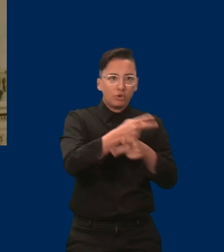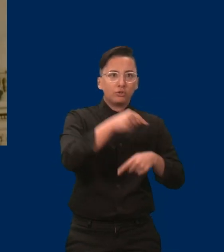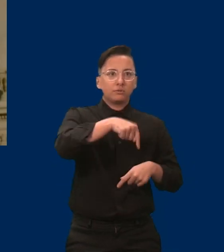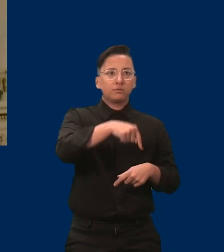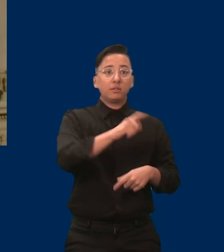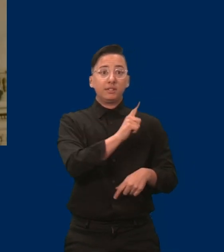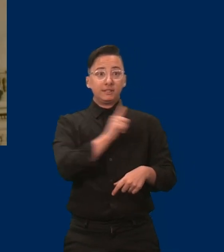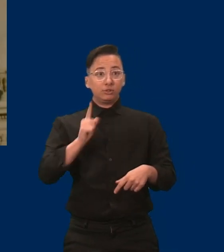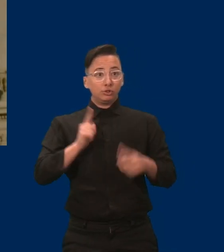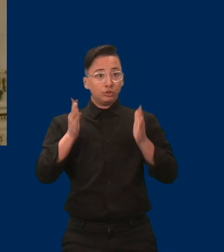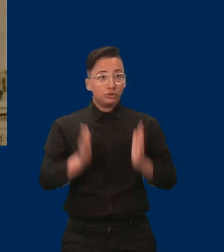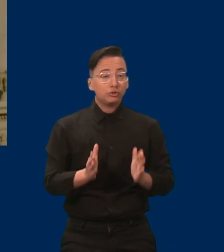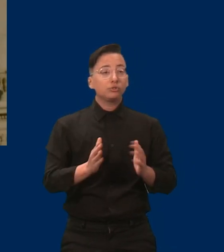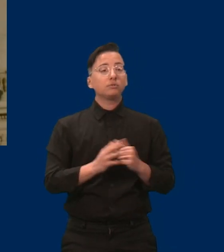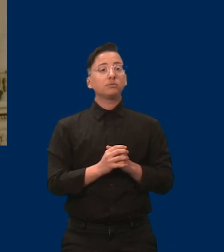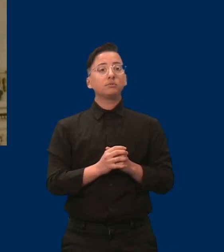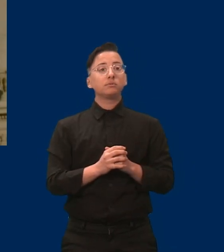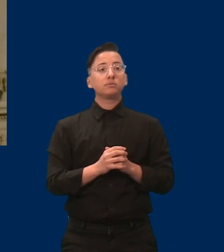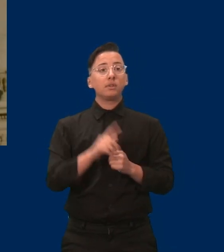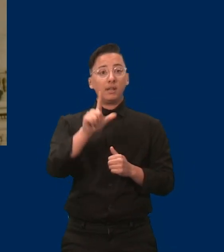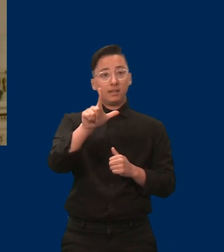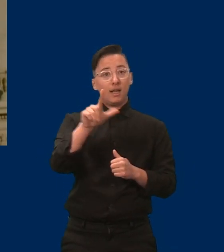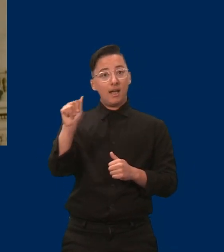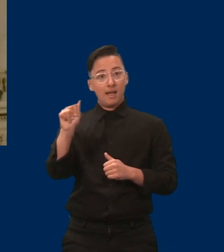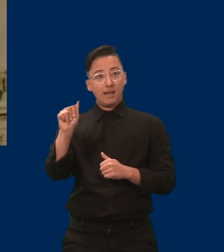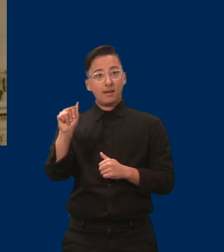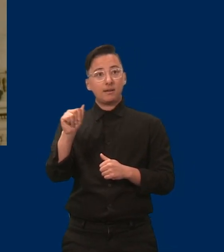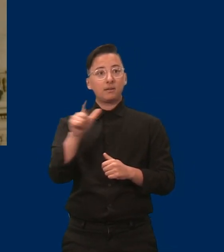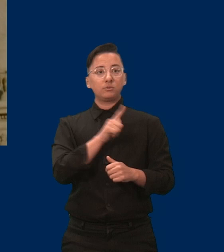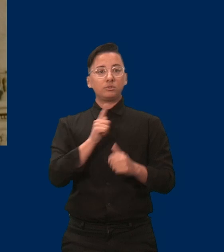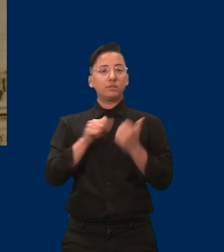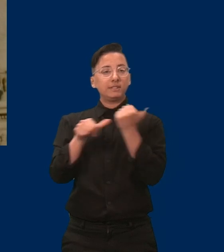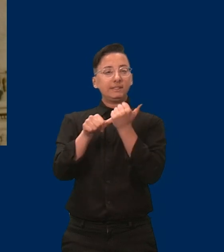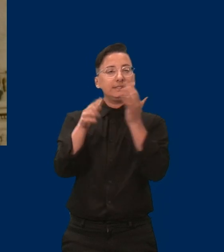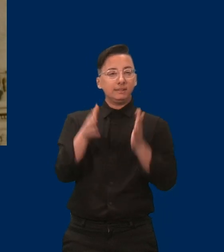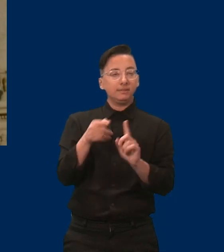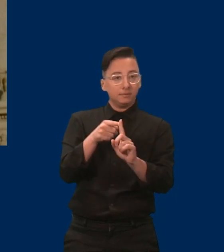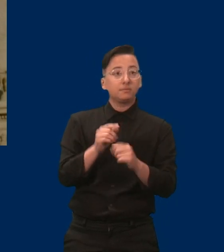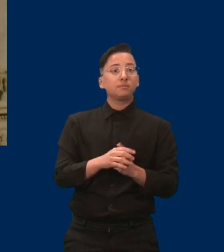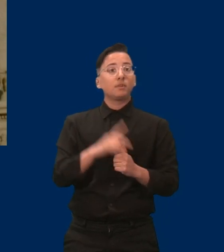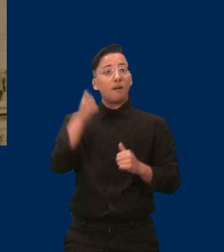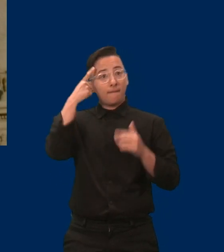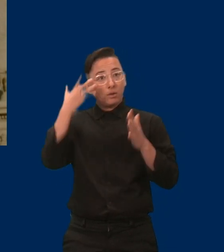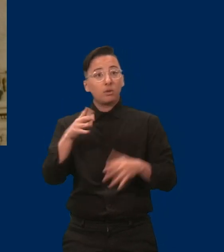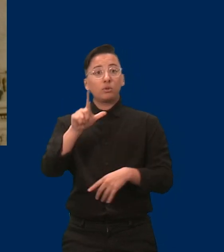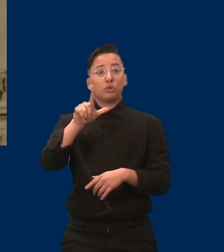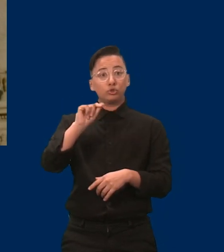our legislative assistants, the Governor and Lieutenant Governor, and their staff for their participation today.